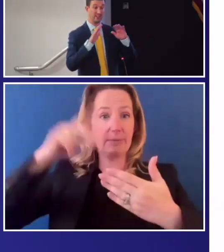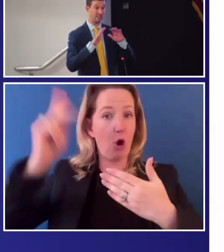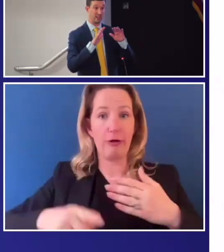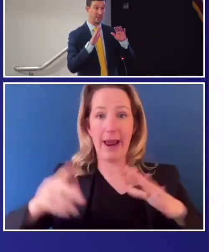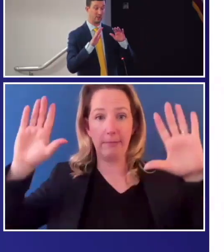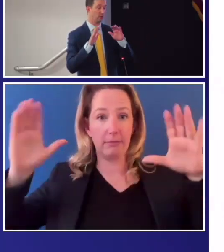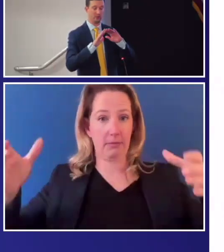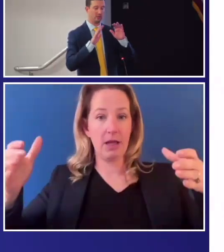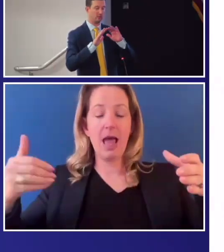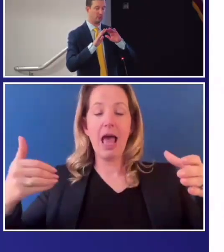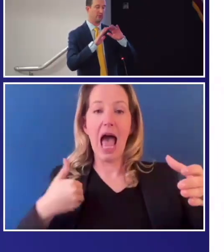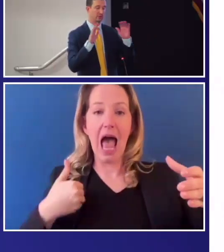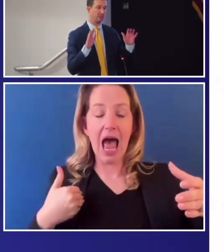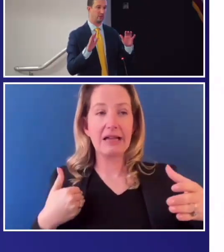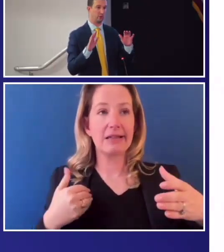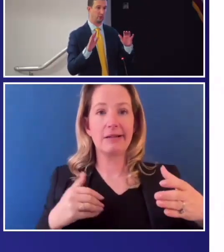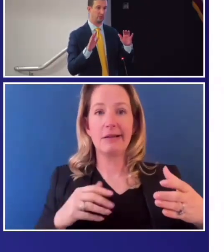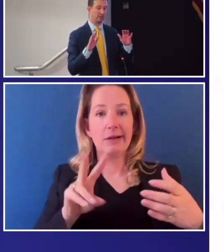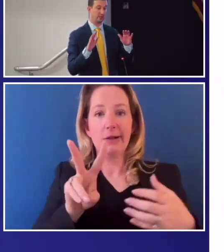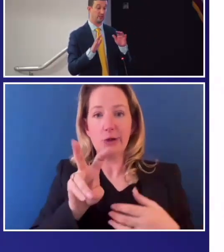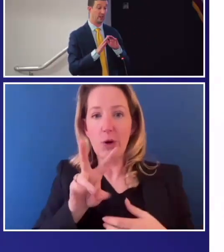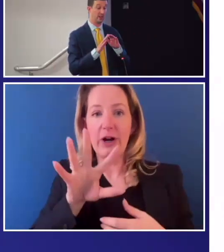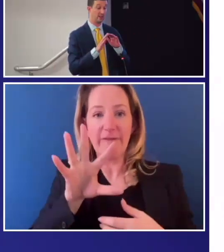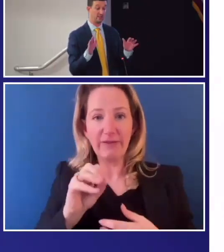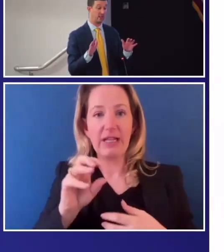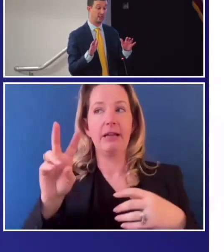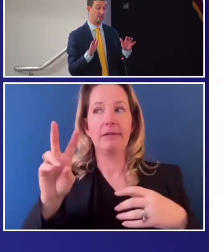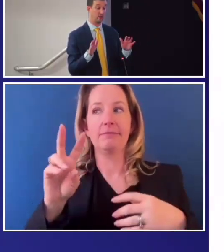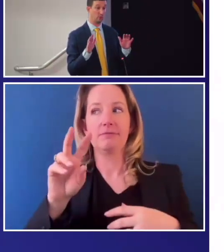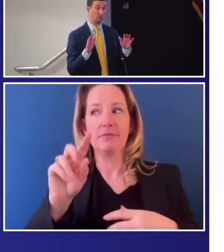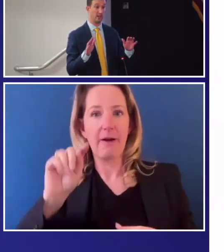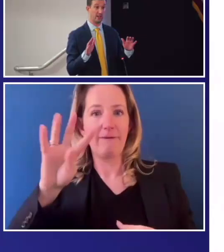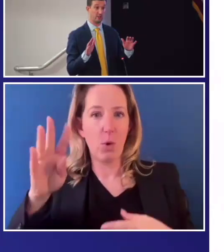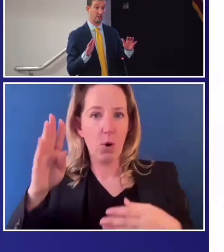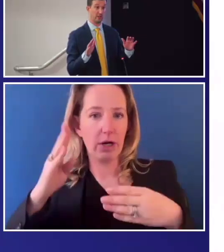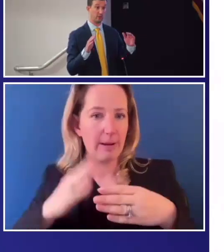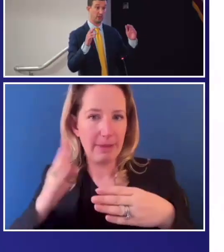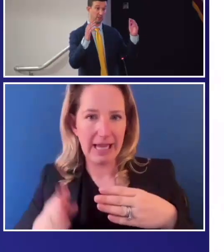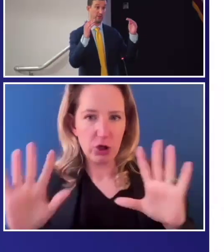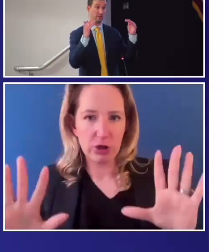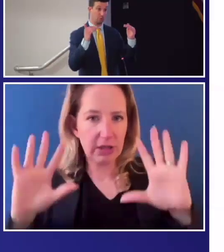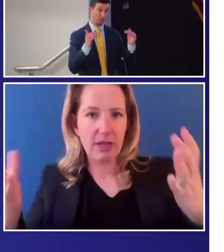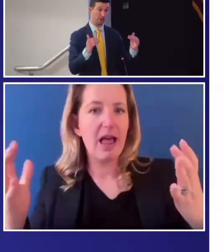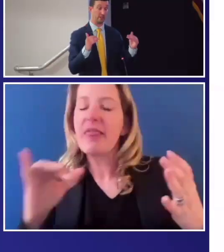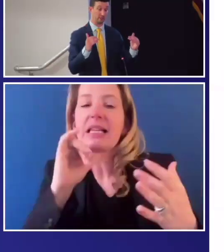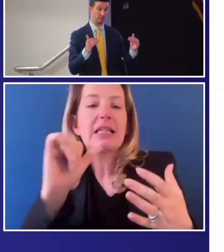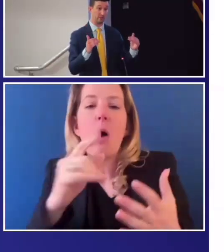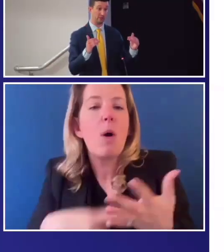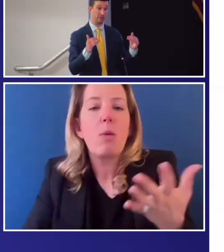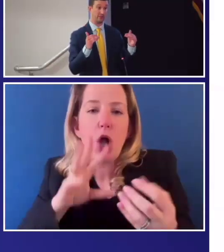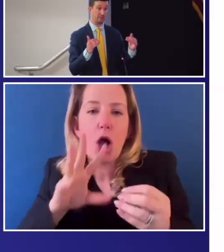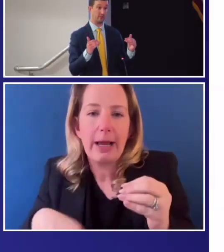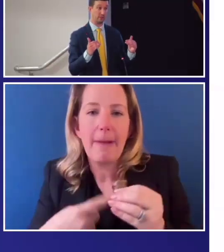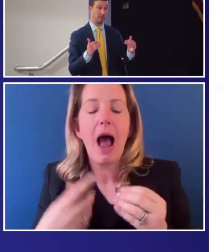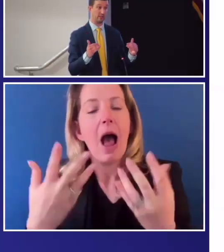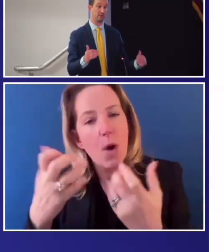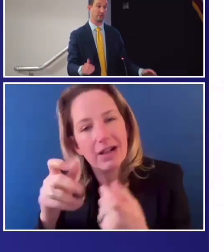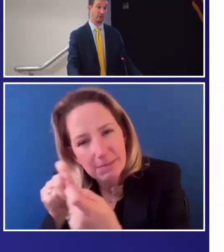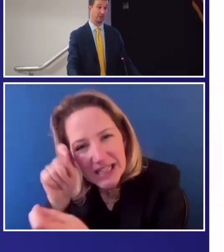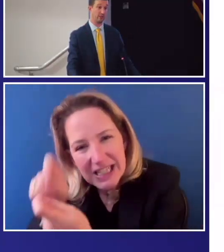that's not -- or 250 Title IV completers, that's not what we're talking about here. We're talking about the more granular level that there needs to be at least 30.